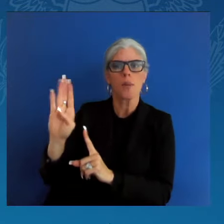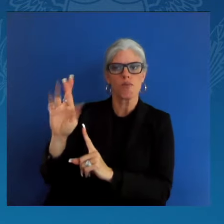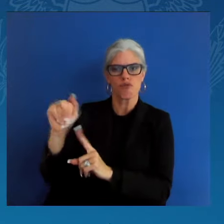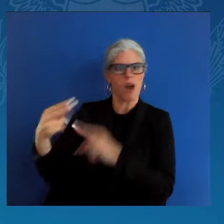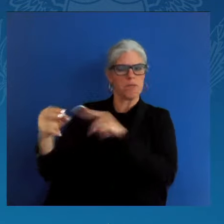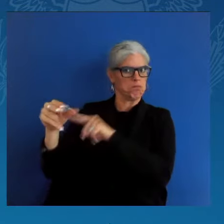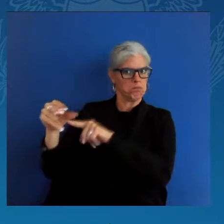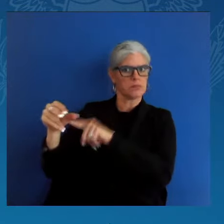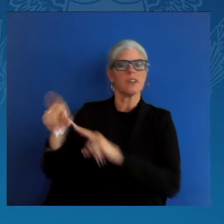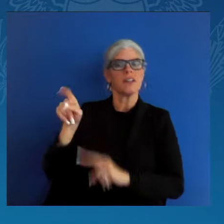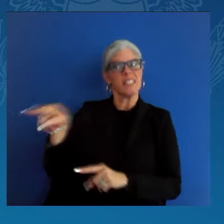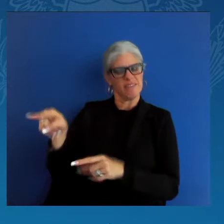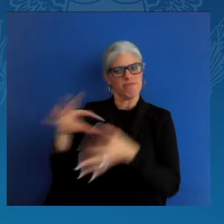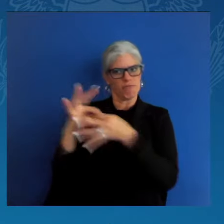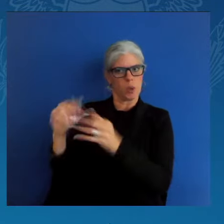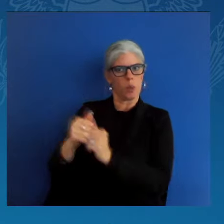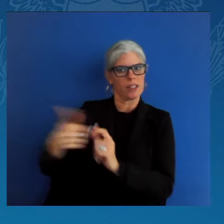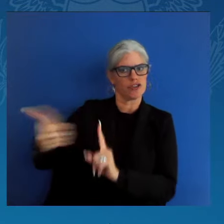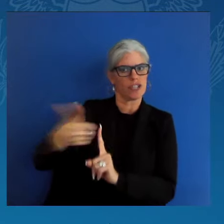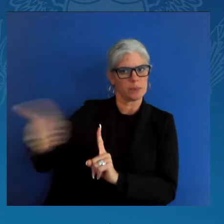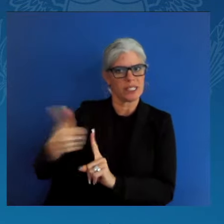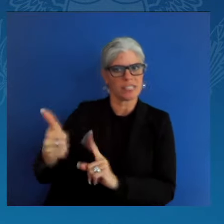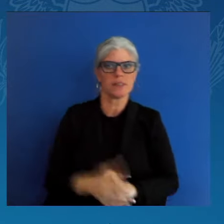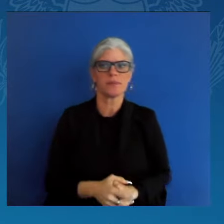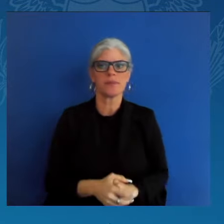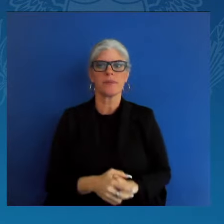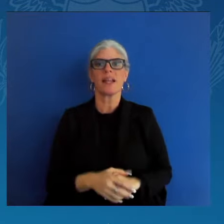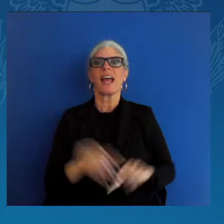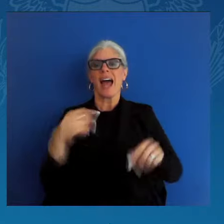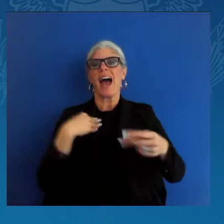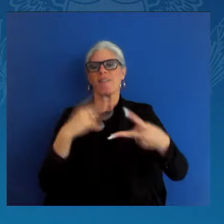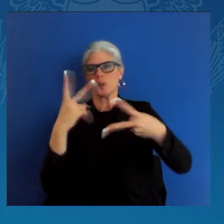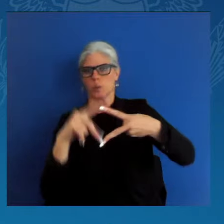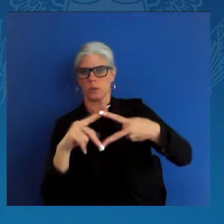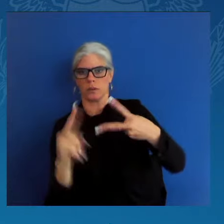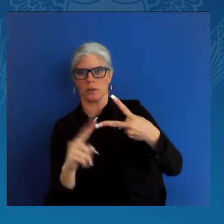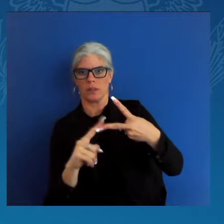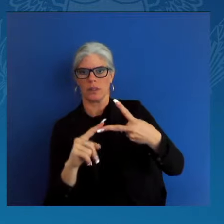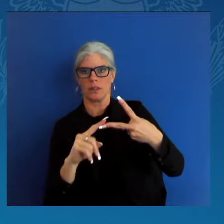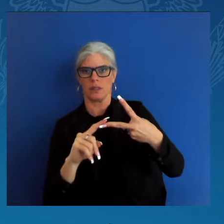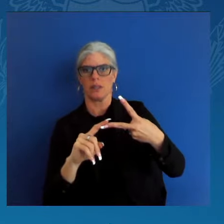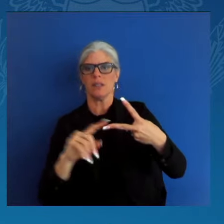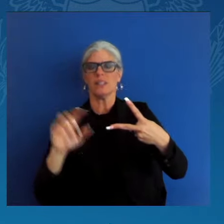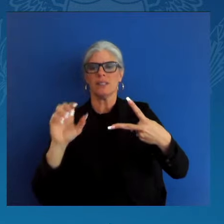how their agencies, their respective departments are supporting U.S. industry's key role